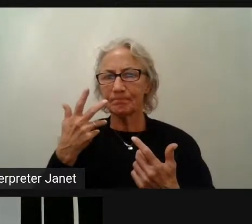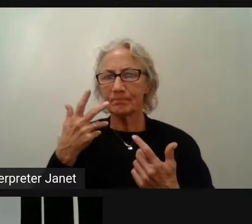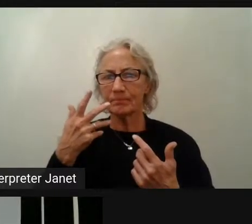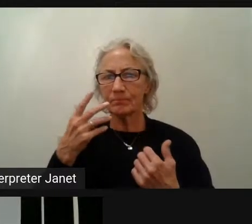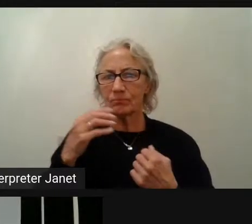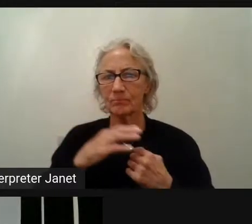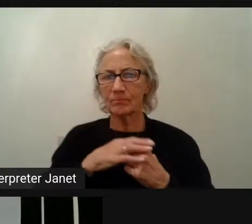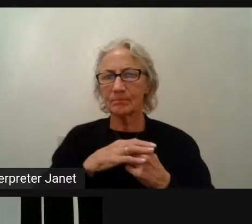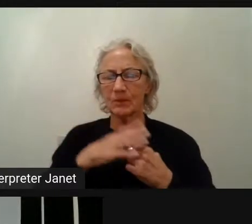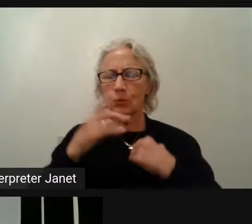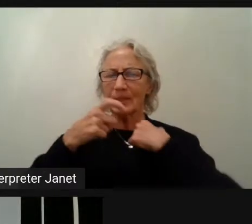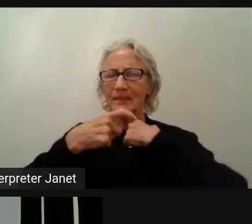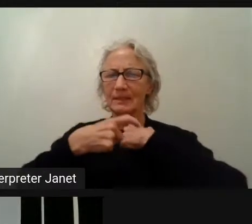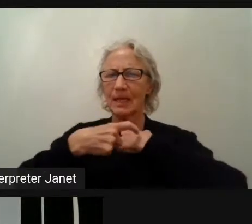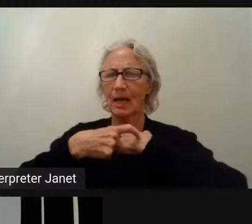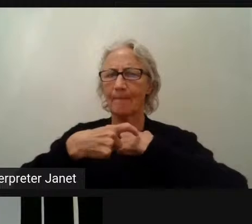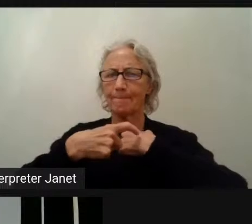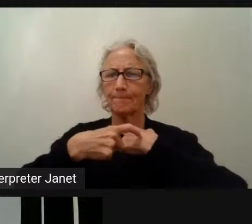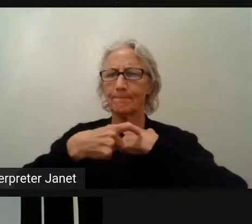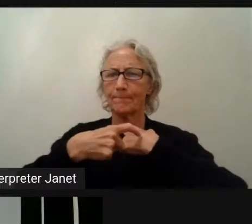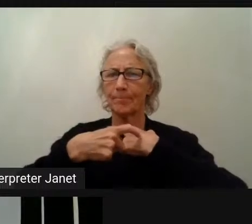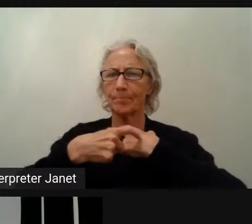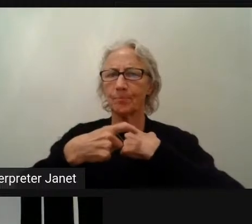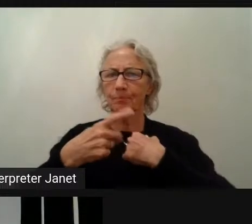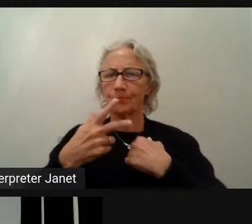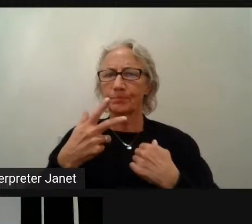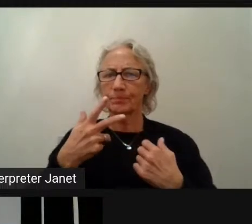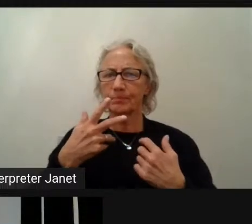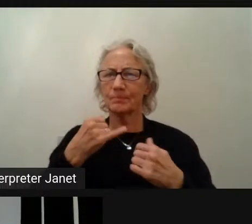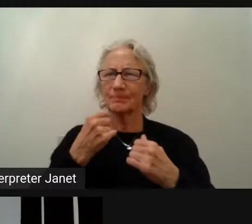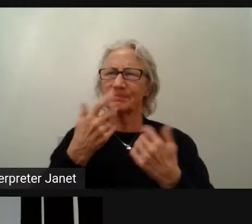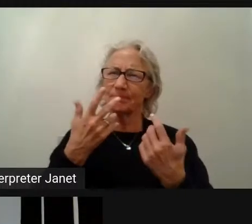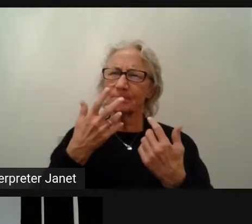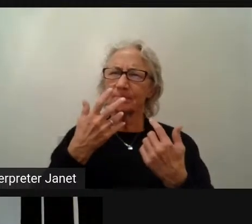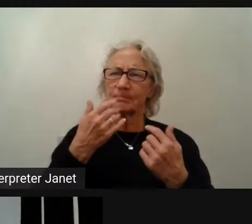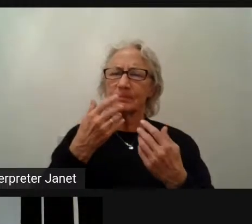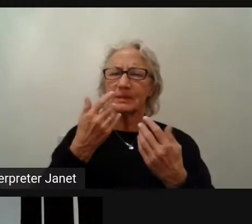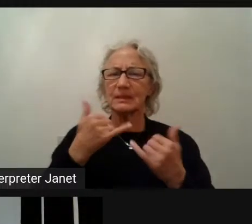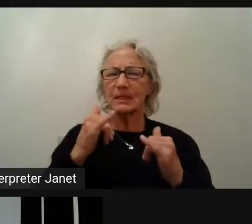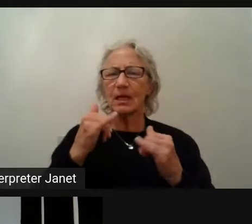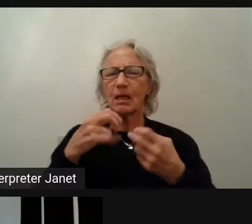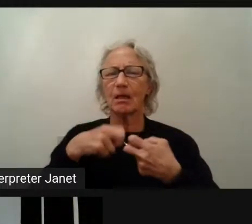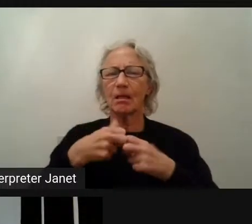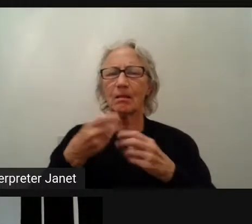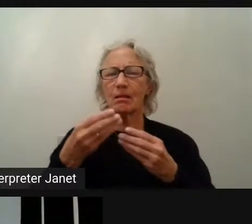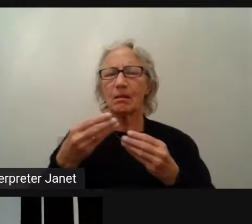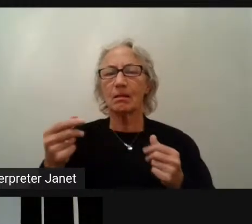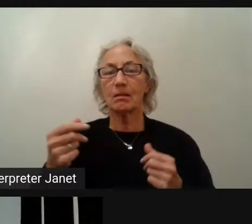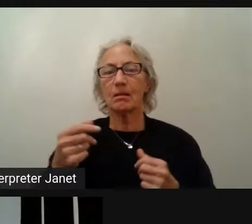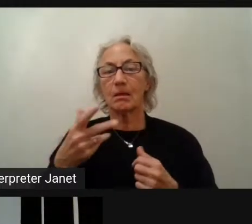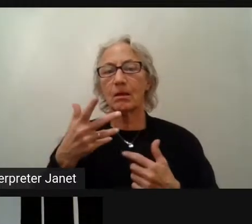, at least here now in Poland we only see the front and right now. We still need some time to get the backend.